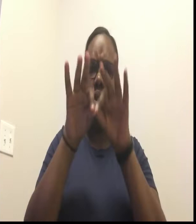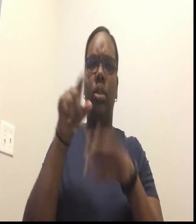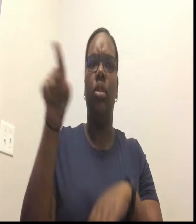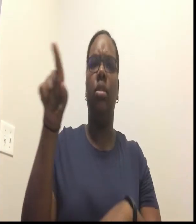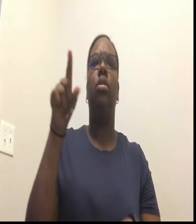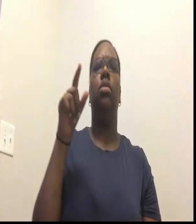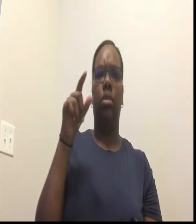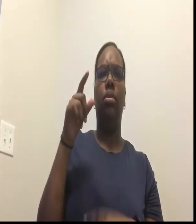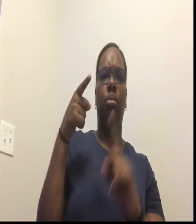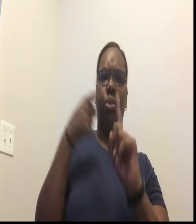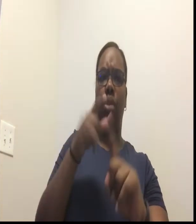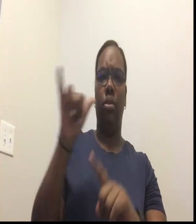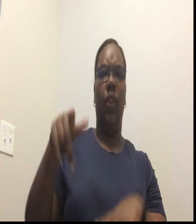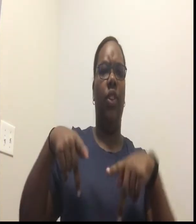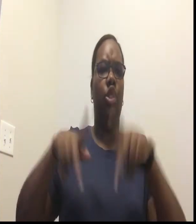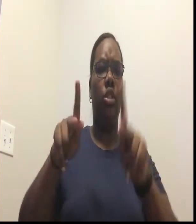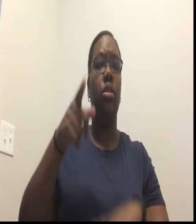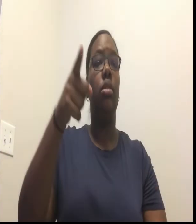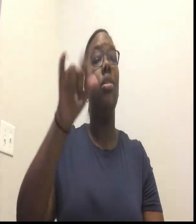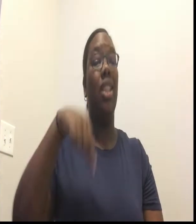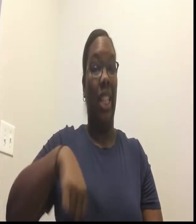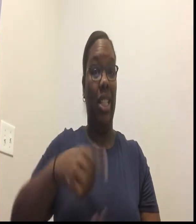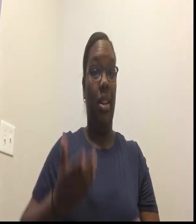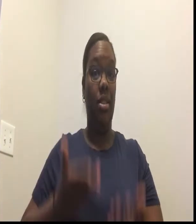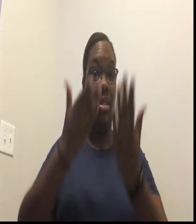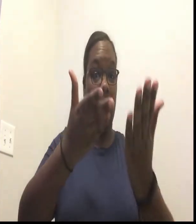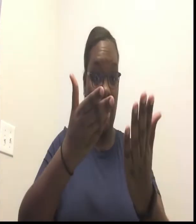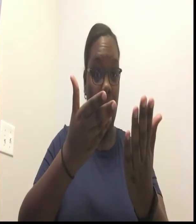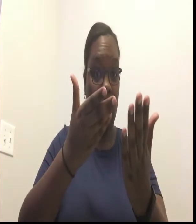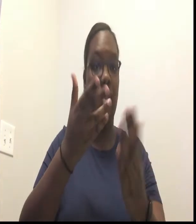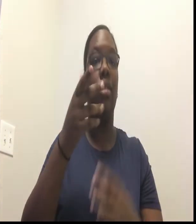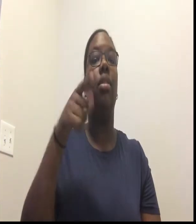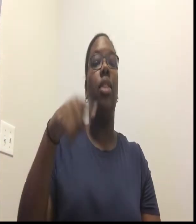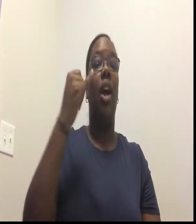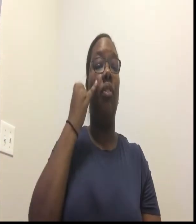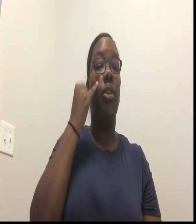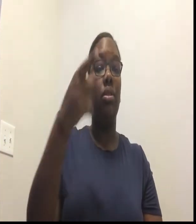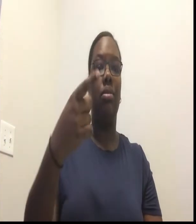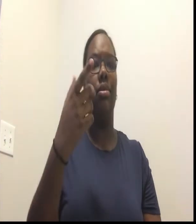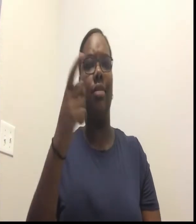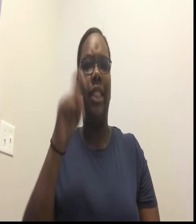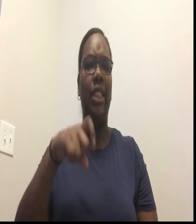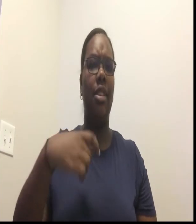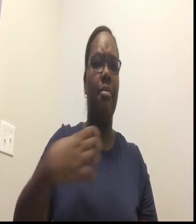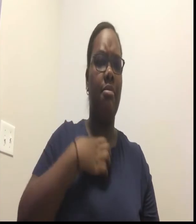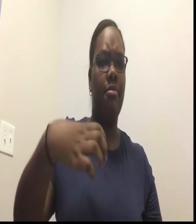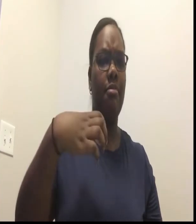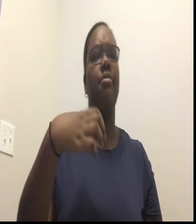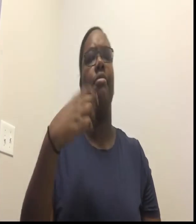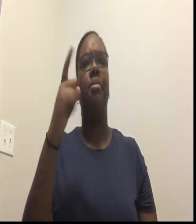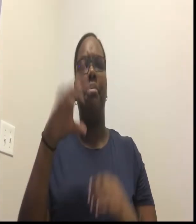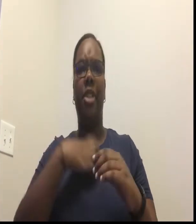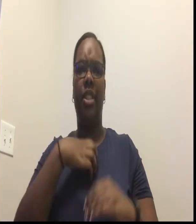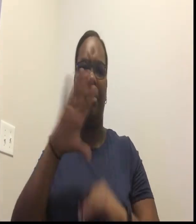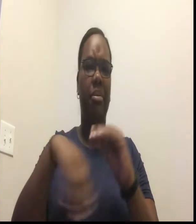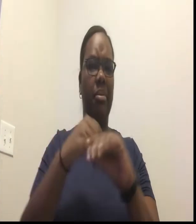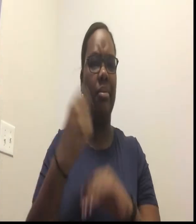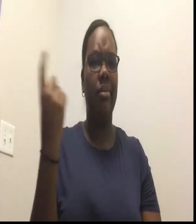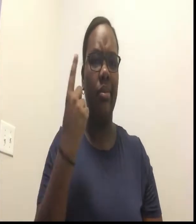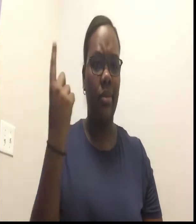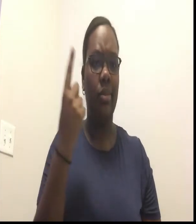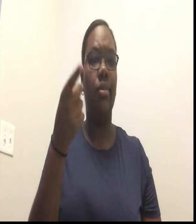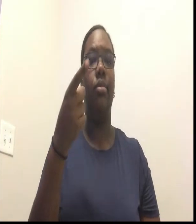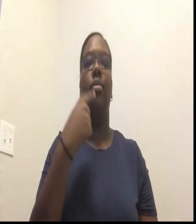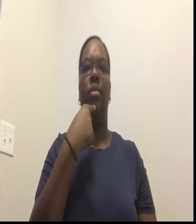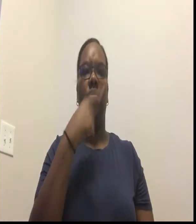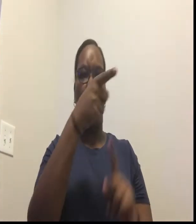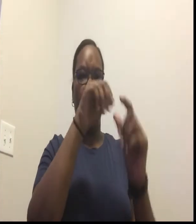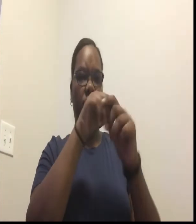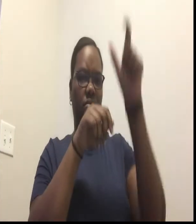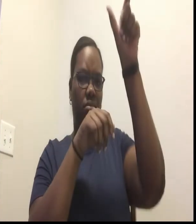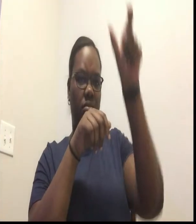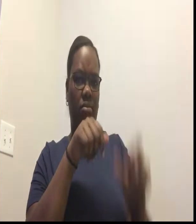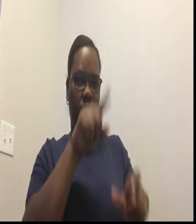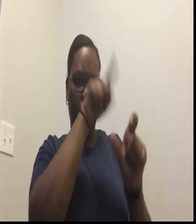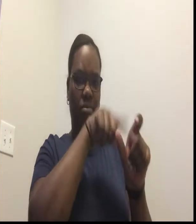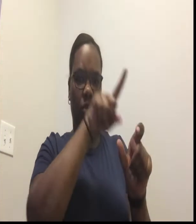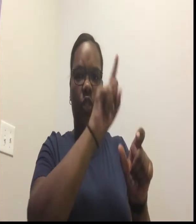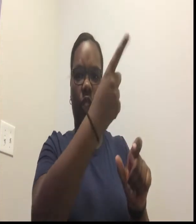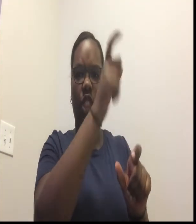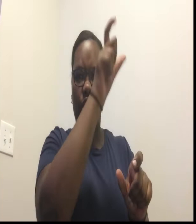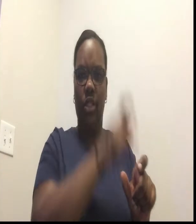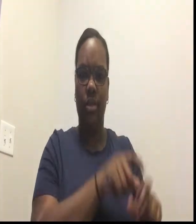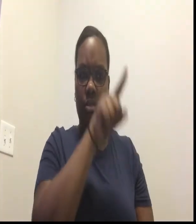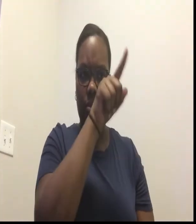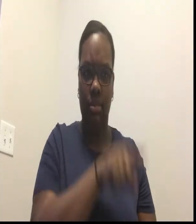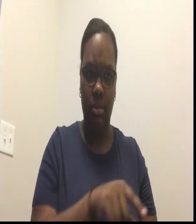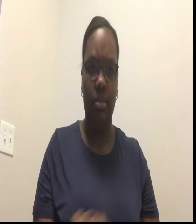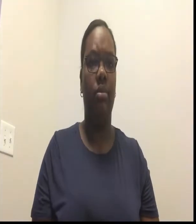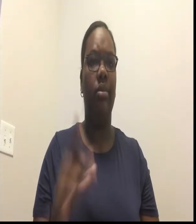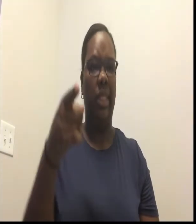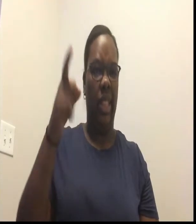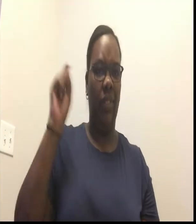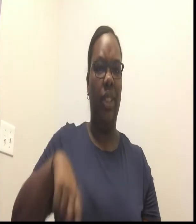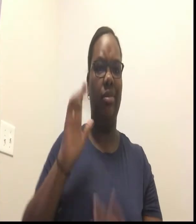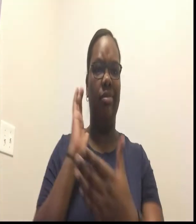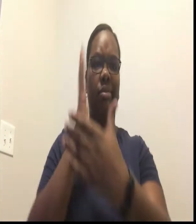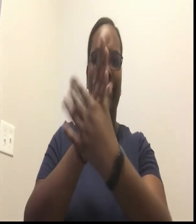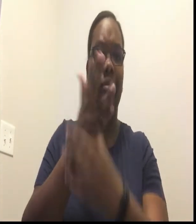Another important motion is the point of privilege. This motion is used if you